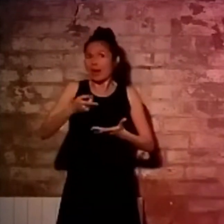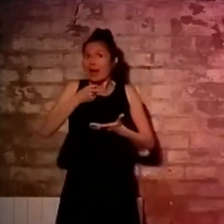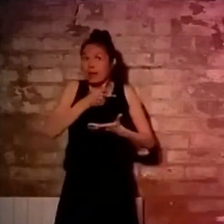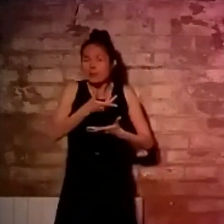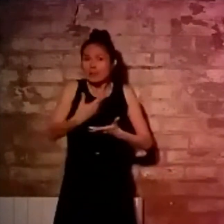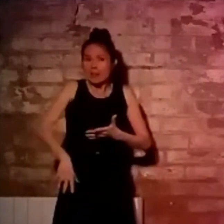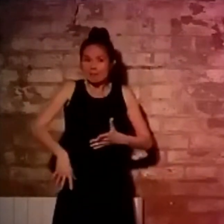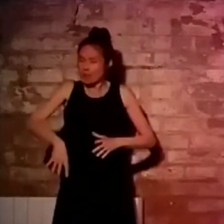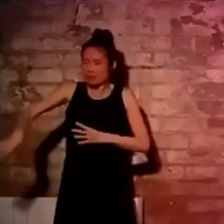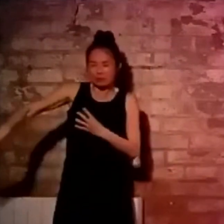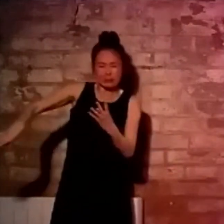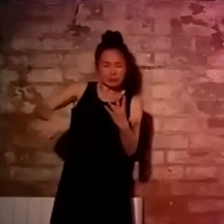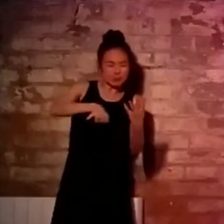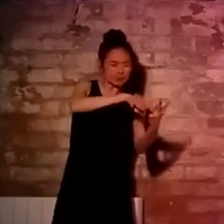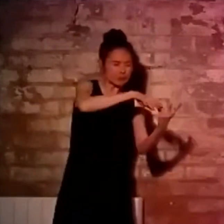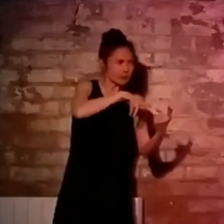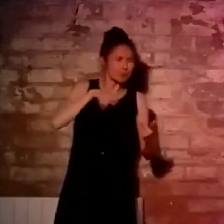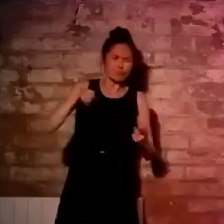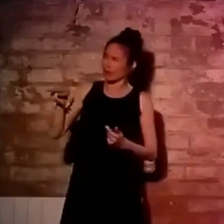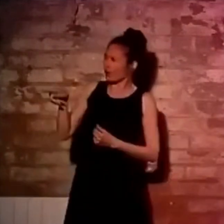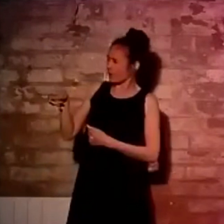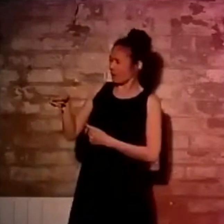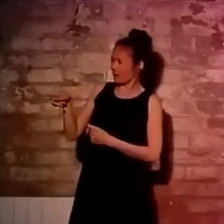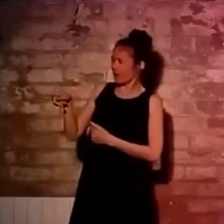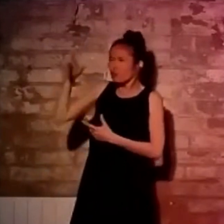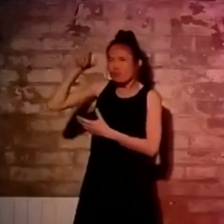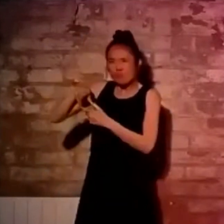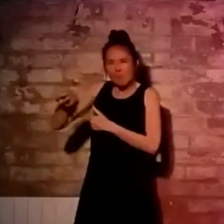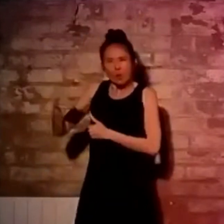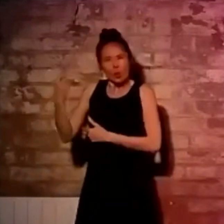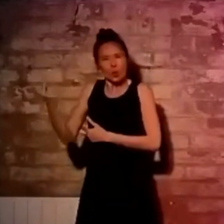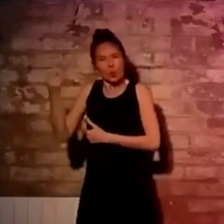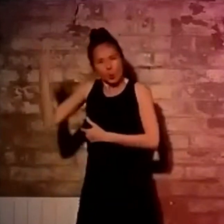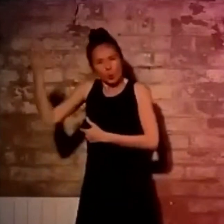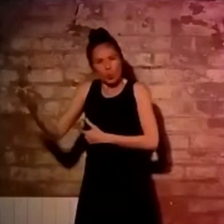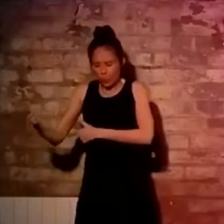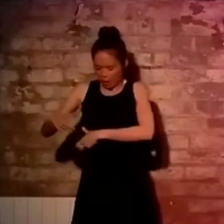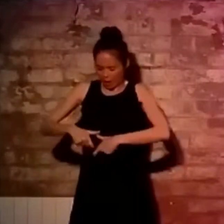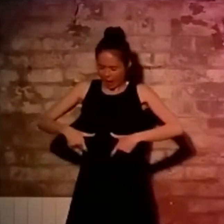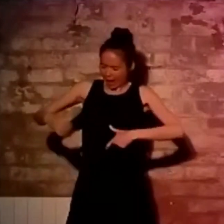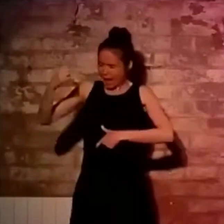How canst thou speak with such a tongue? Thou art Achilles, great warrior of noblest renown.